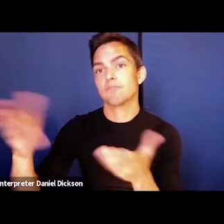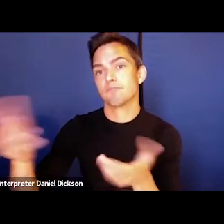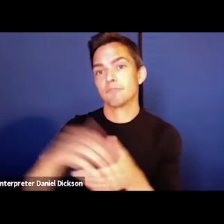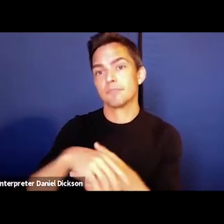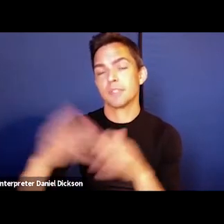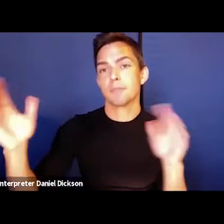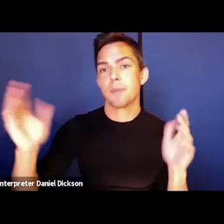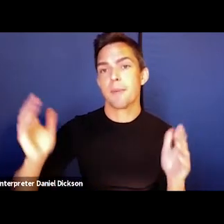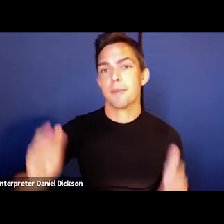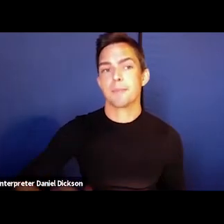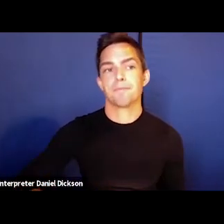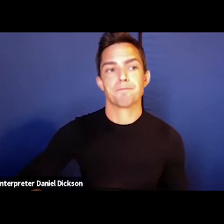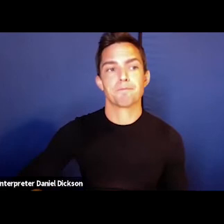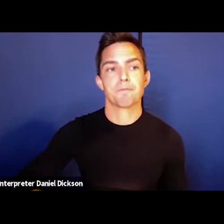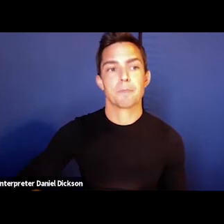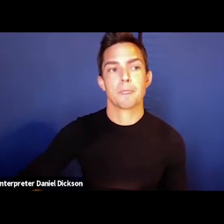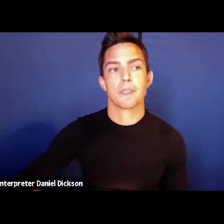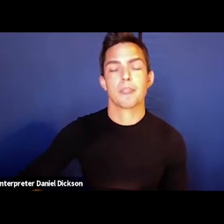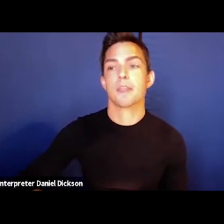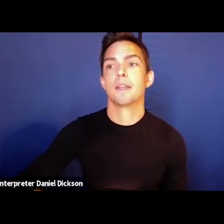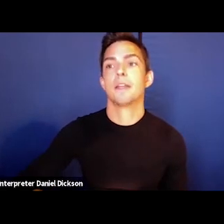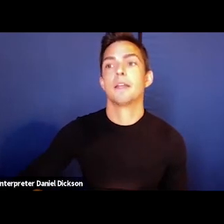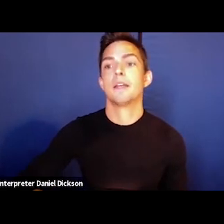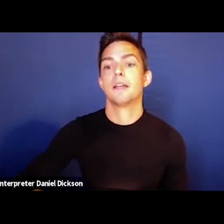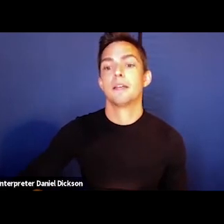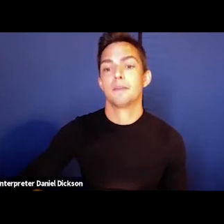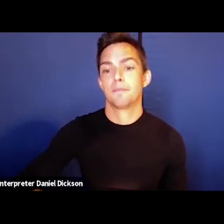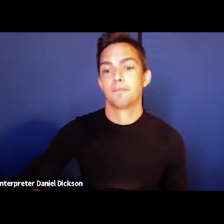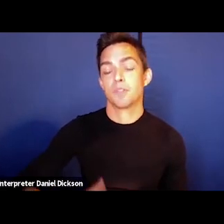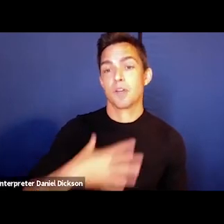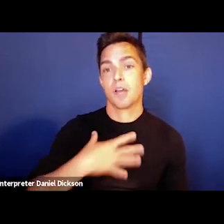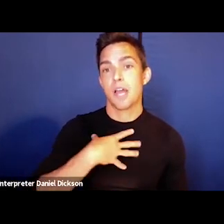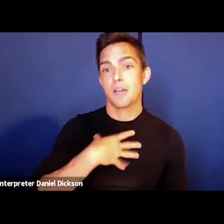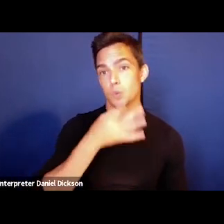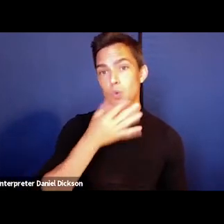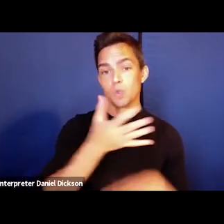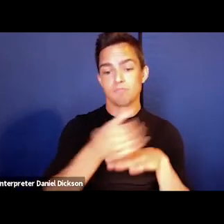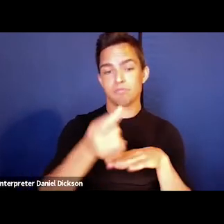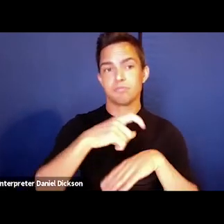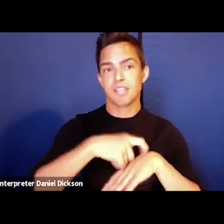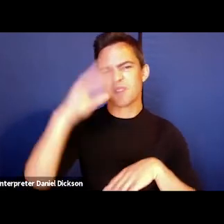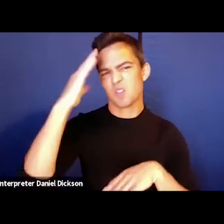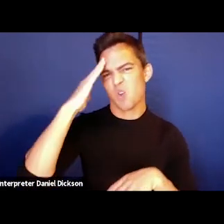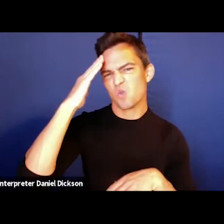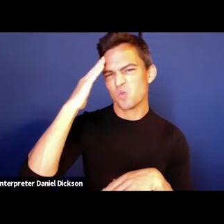So I am running out of time. I know so I am just going to highlight